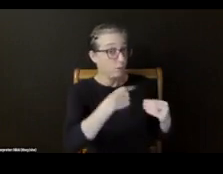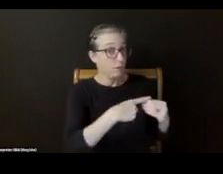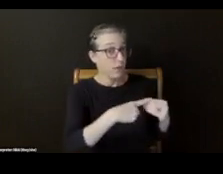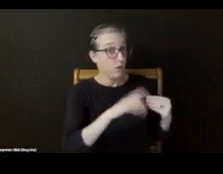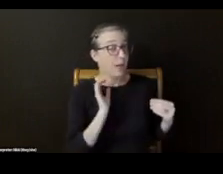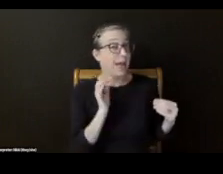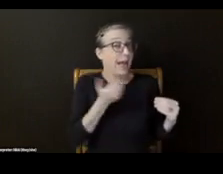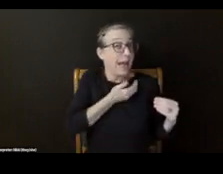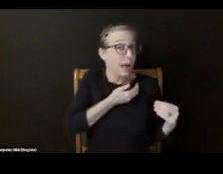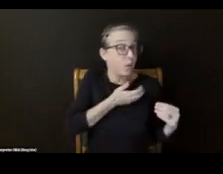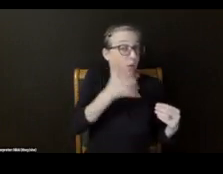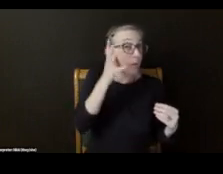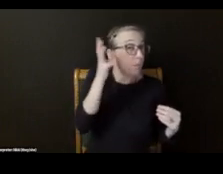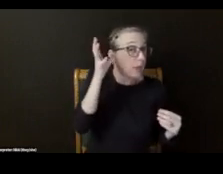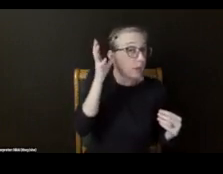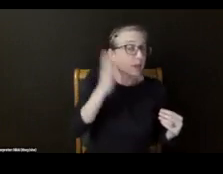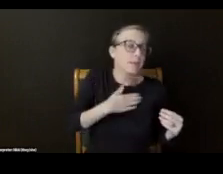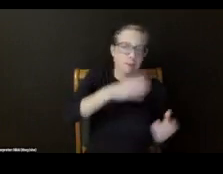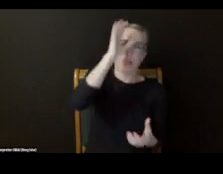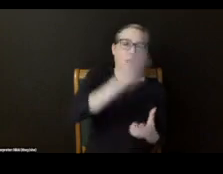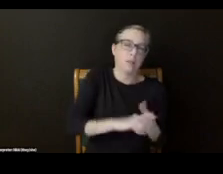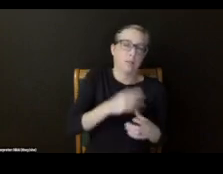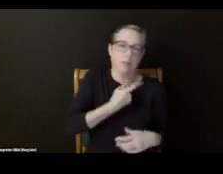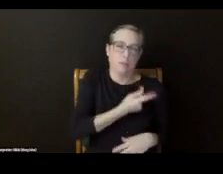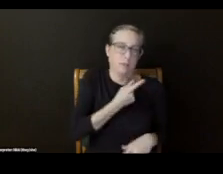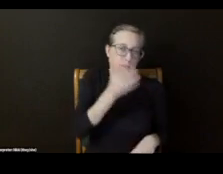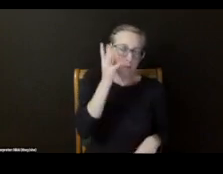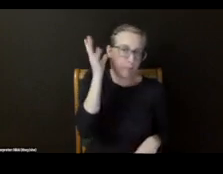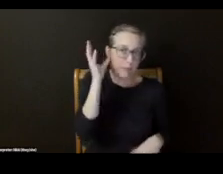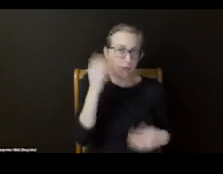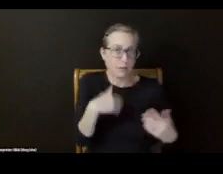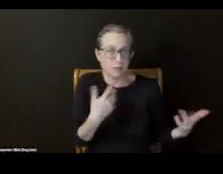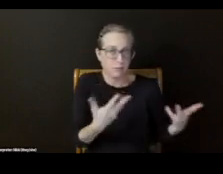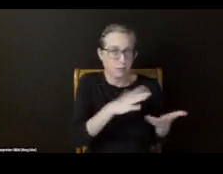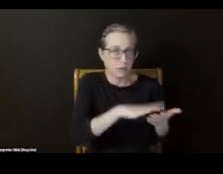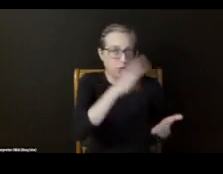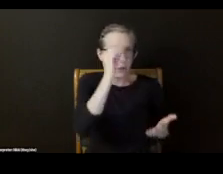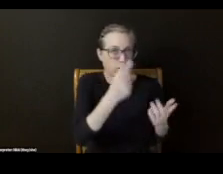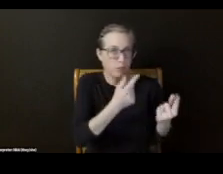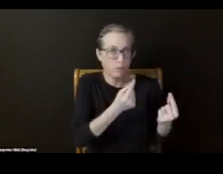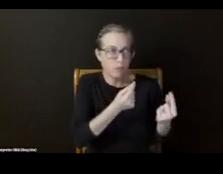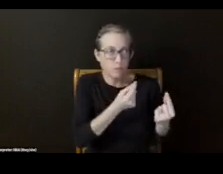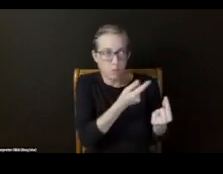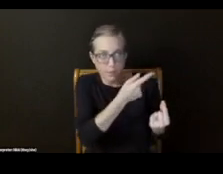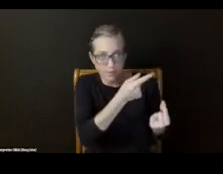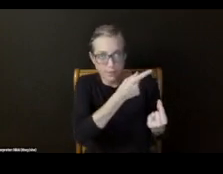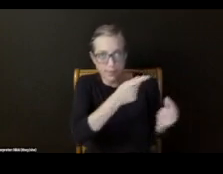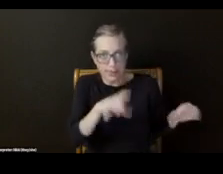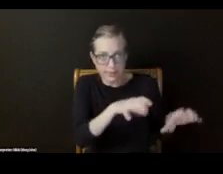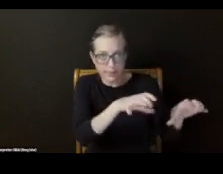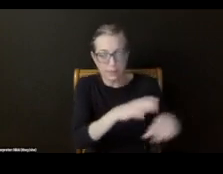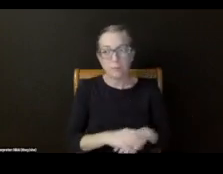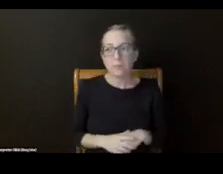I shared the experience of when I was a baby,